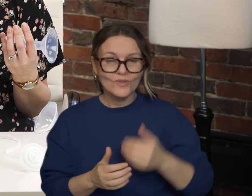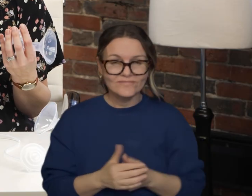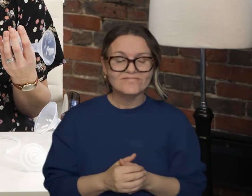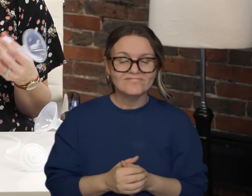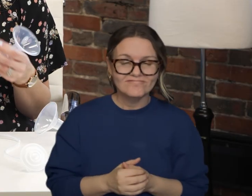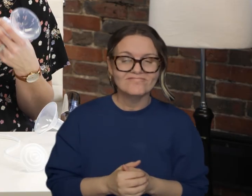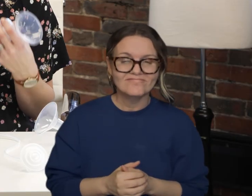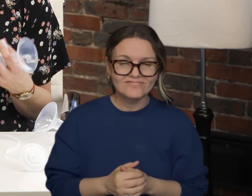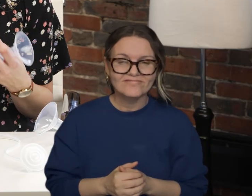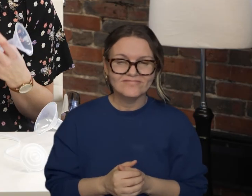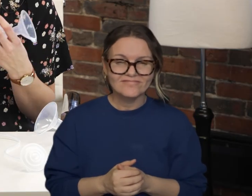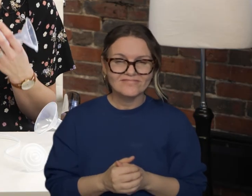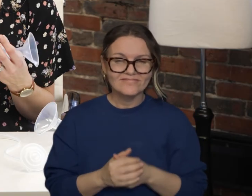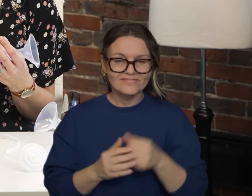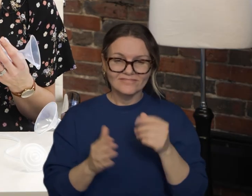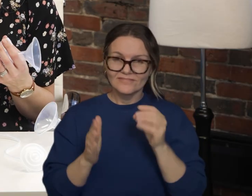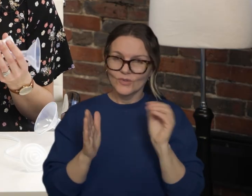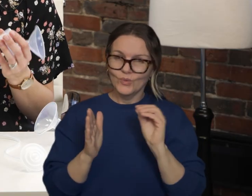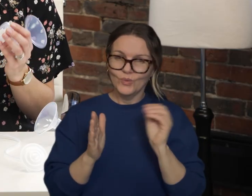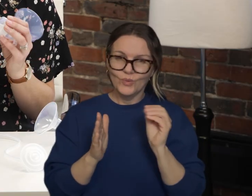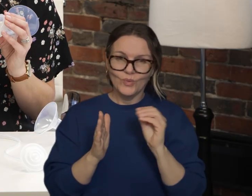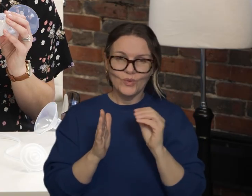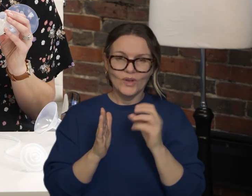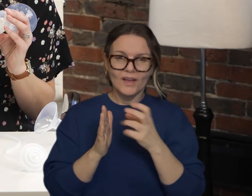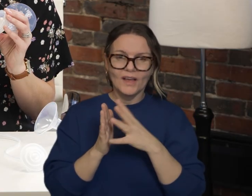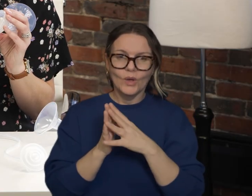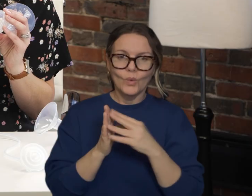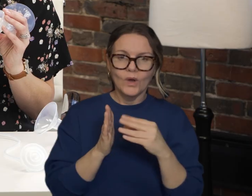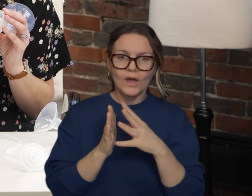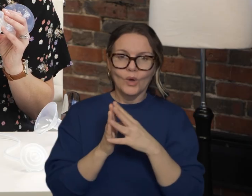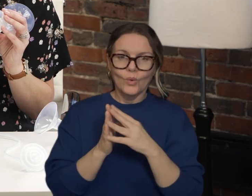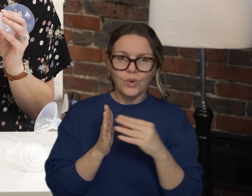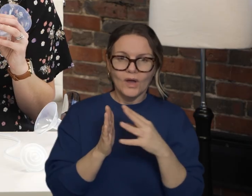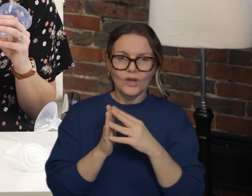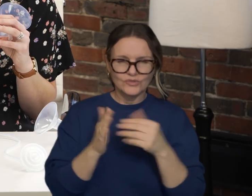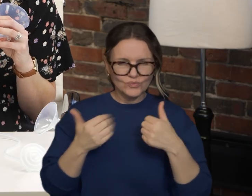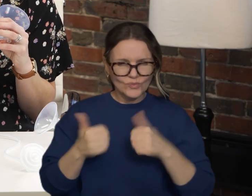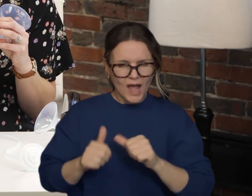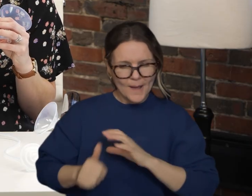to pump on or when you're cleaning it you may notice that that duck bill valve has a little